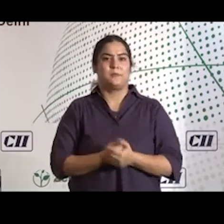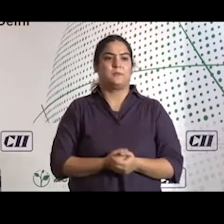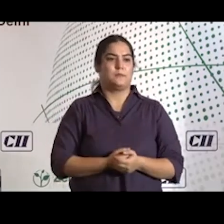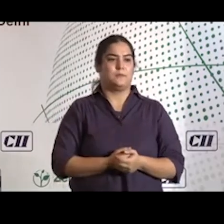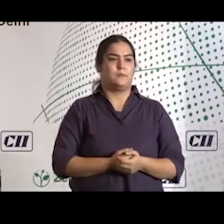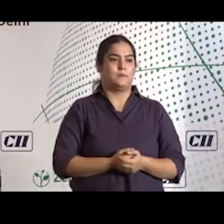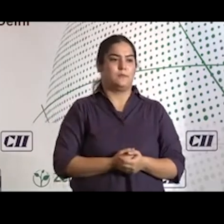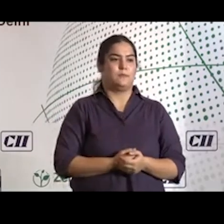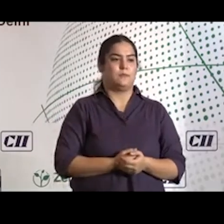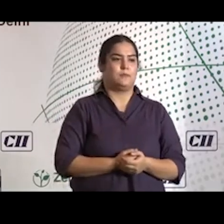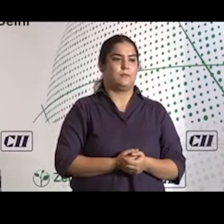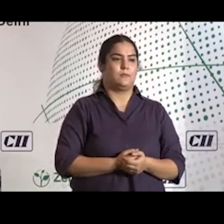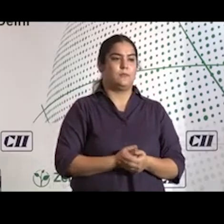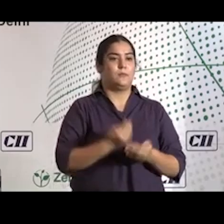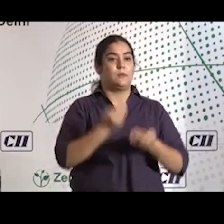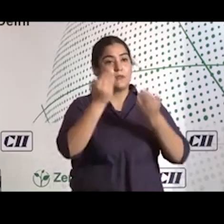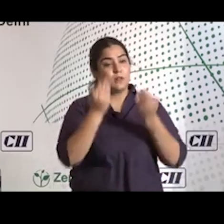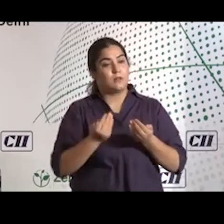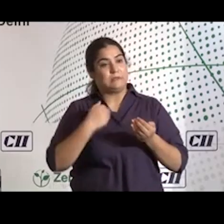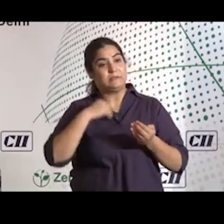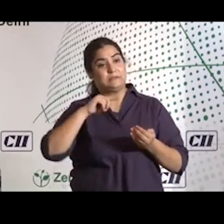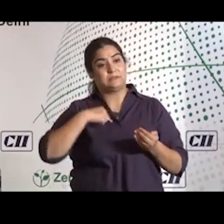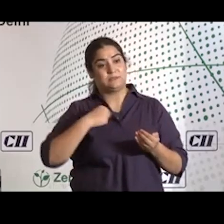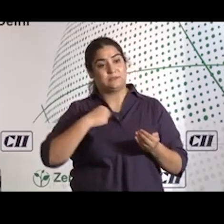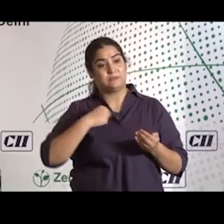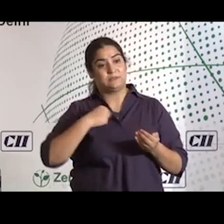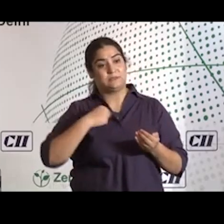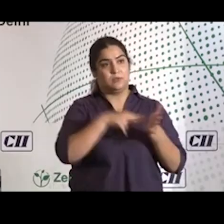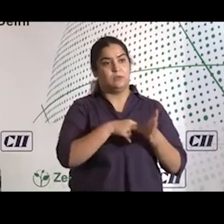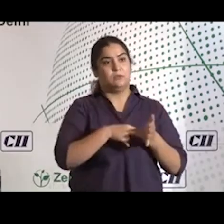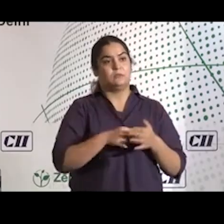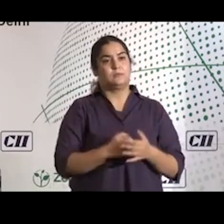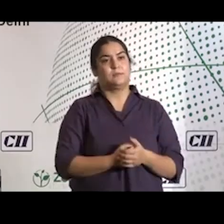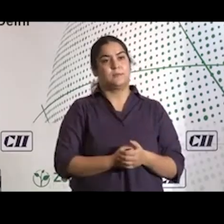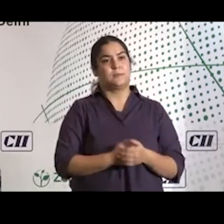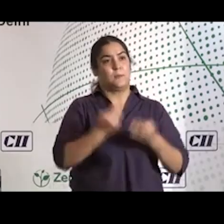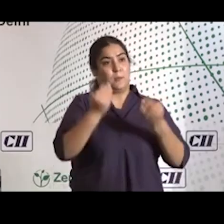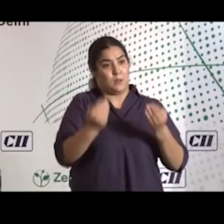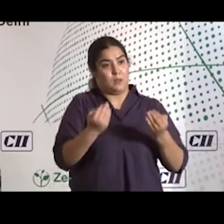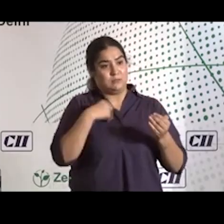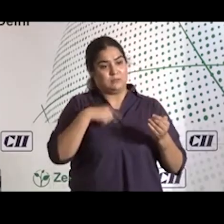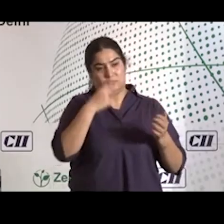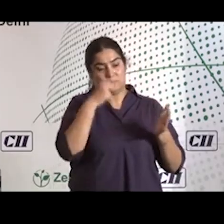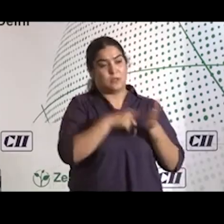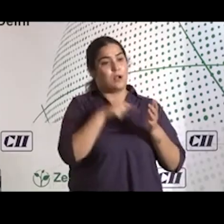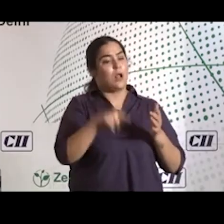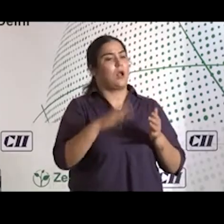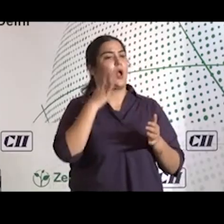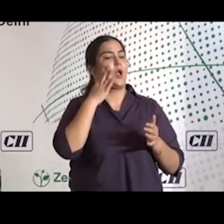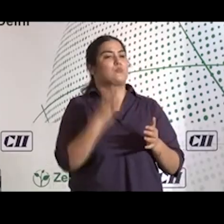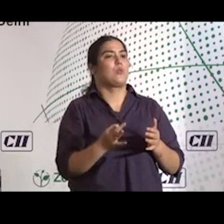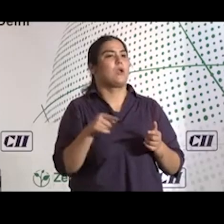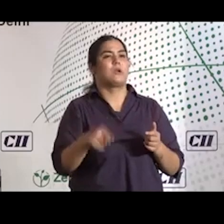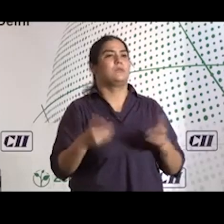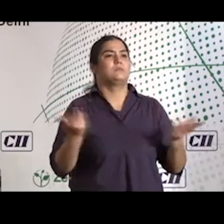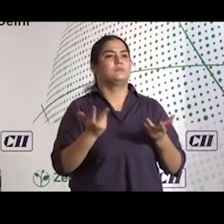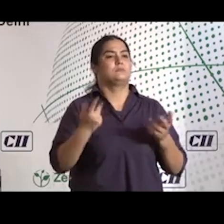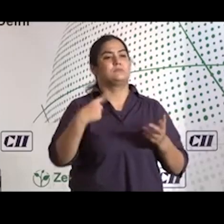Now in this era. How important is it